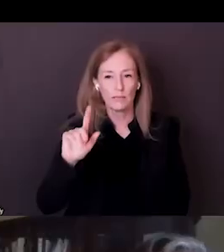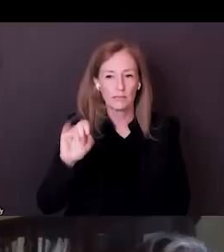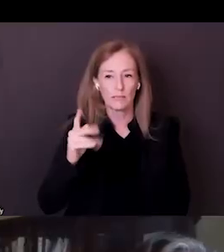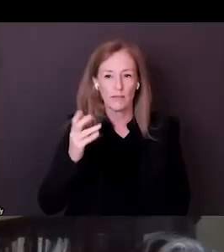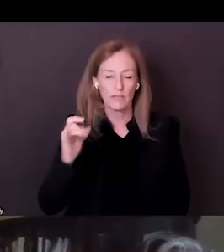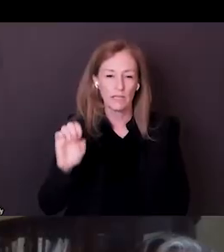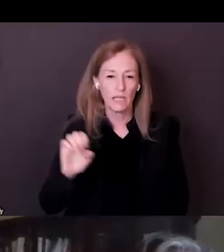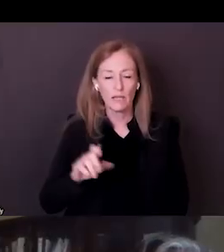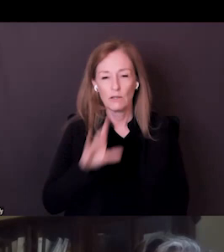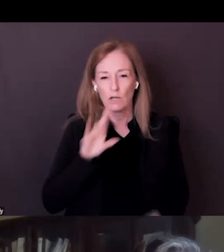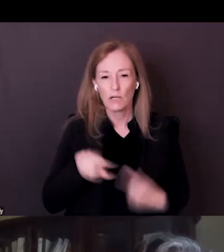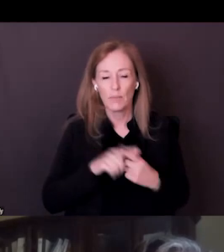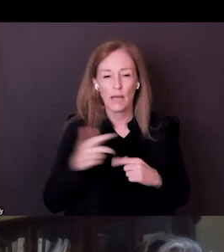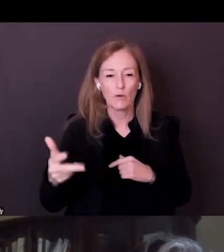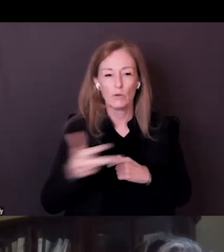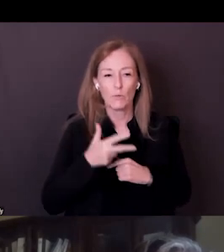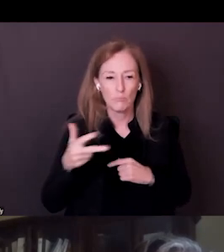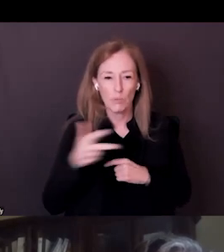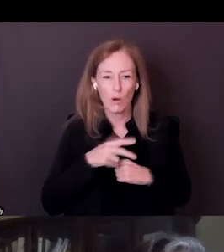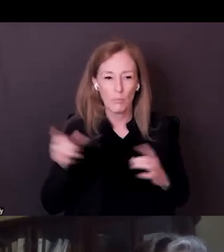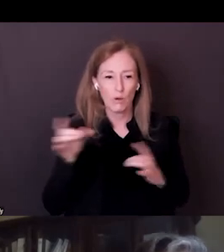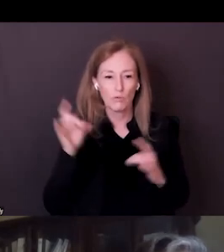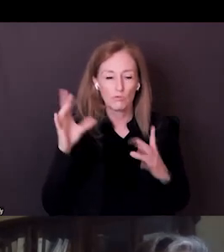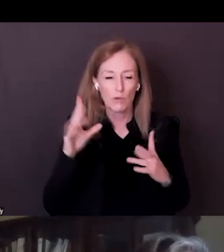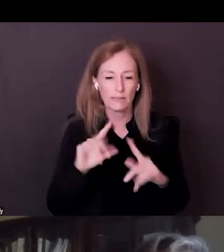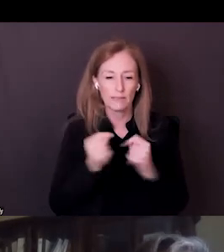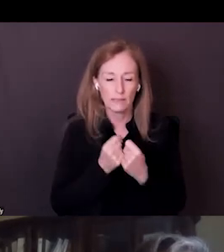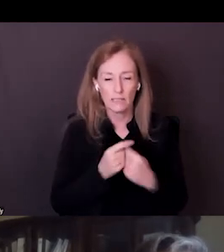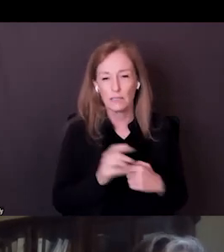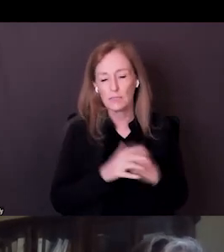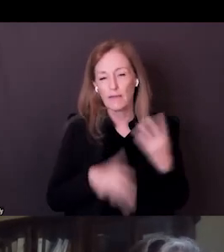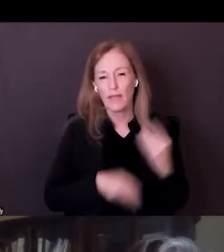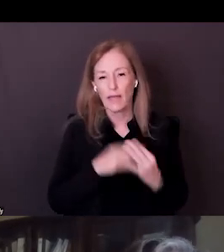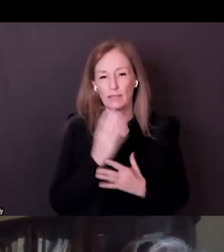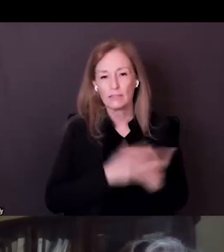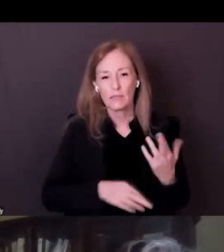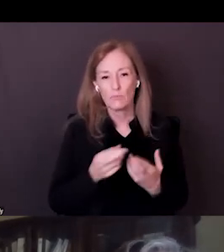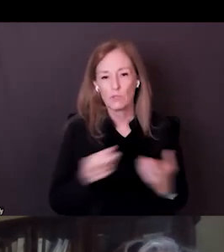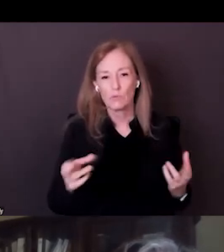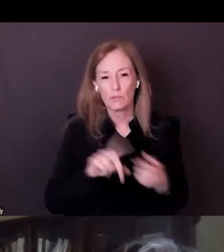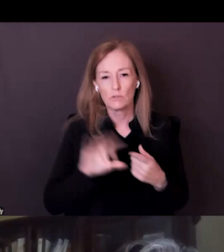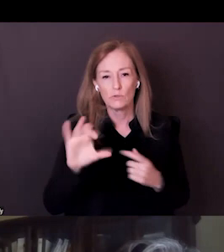I AM PUTTING RESOURCES IN THE CHAT. THE FIRST IT HAS BEEN ALMOST TWO